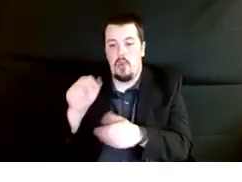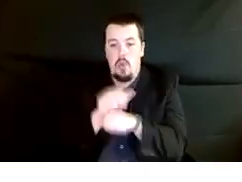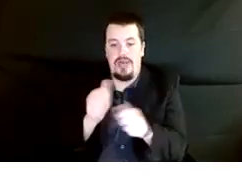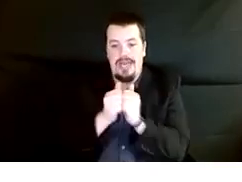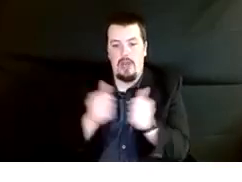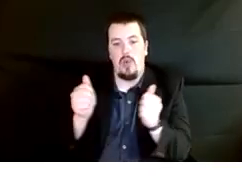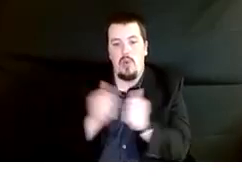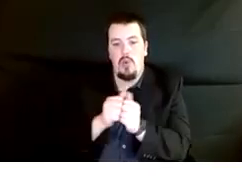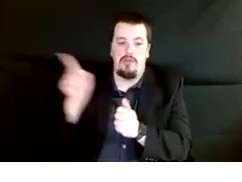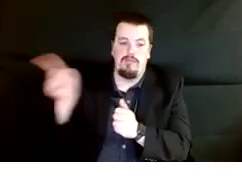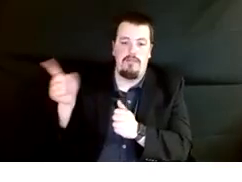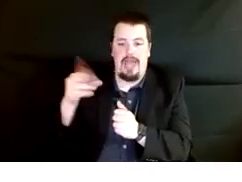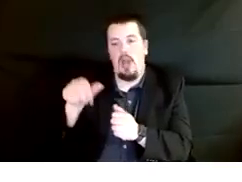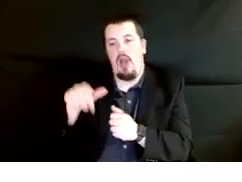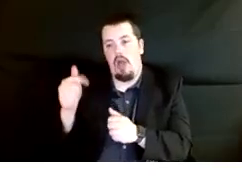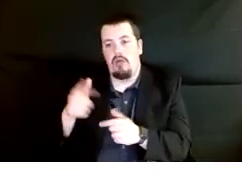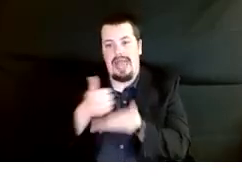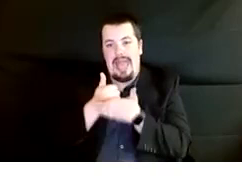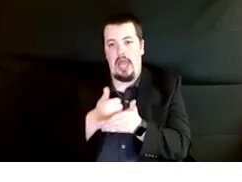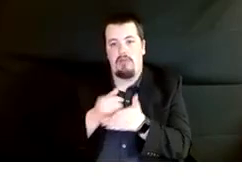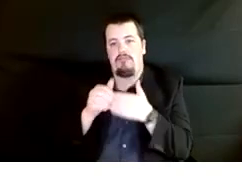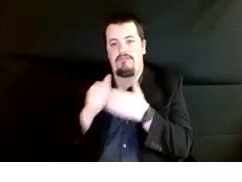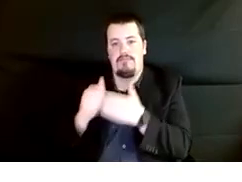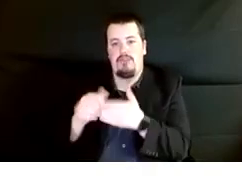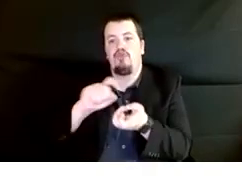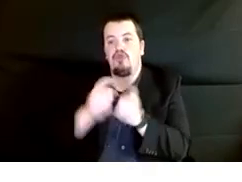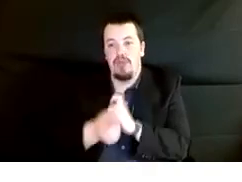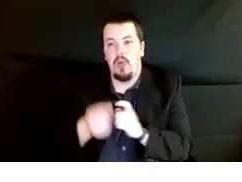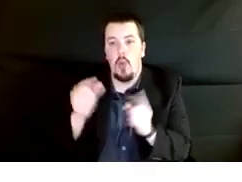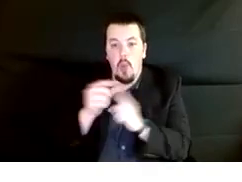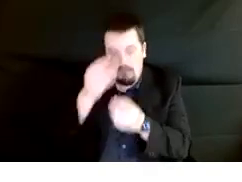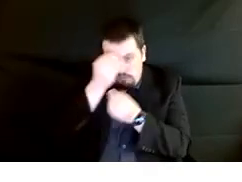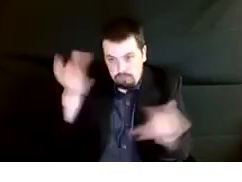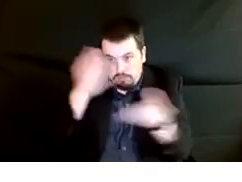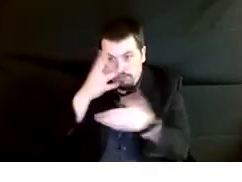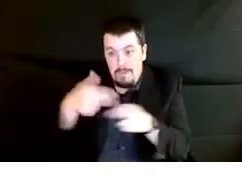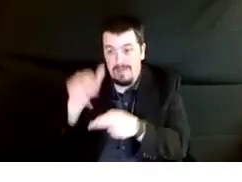and others to get these guidelines changed and to get the word out about it because none of us